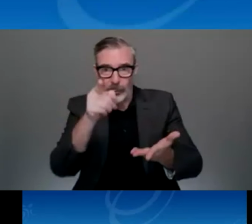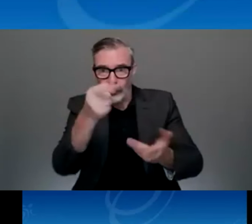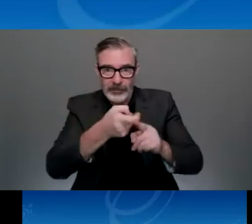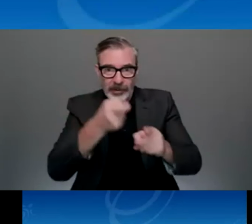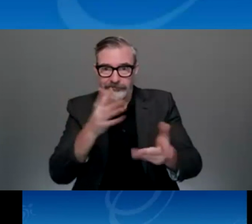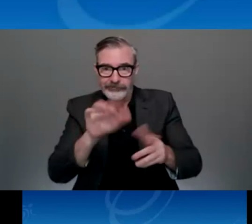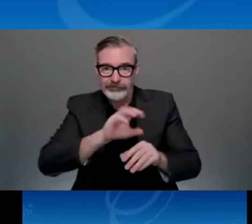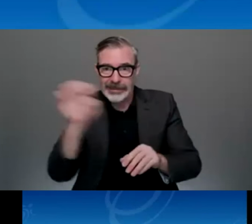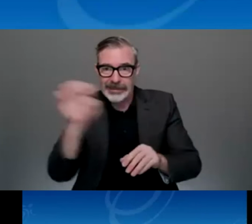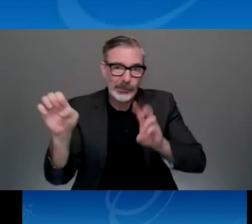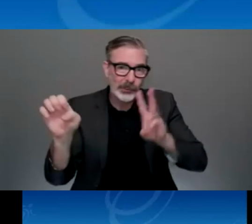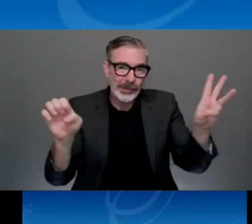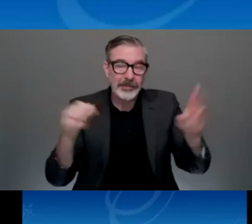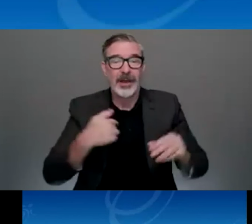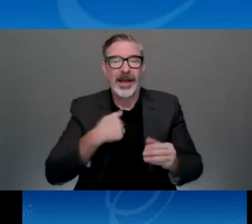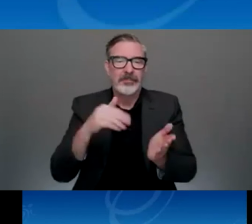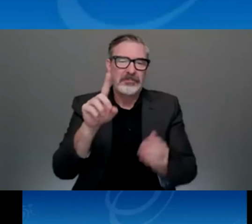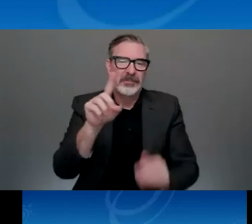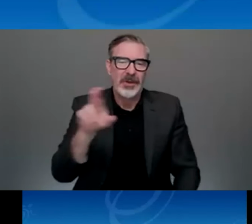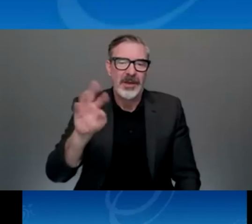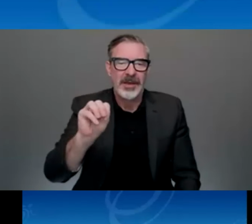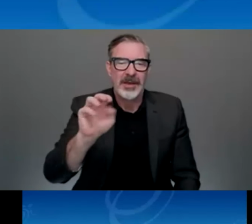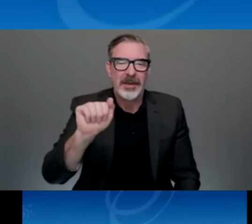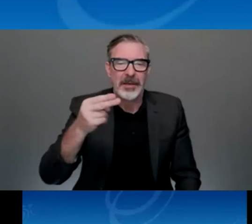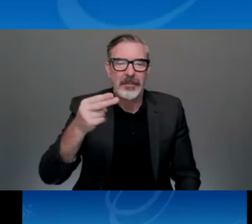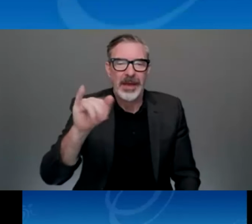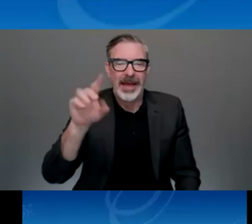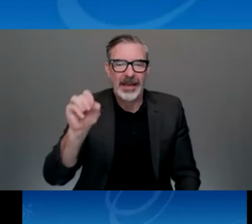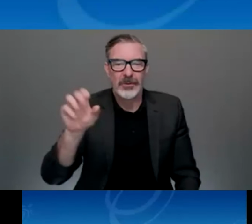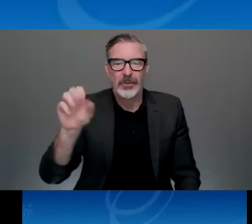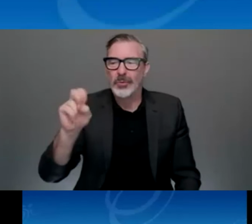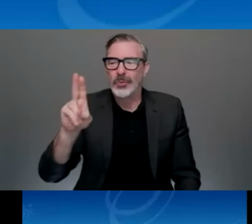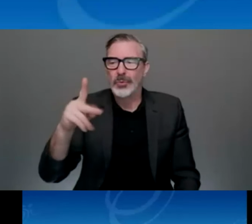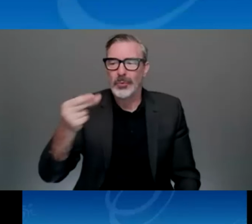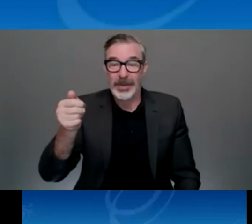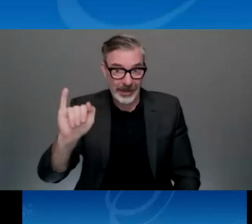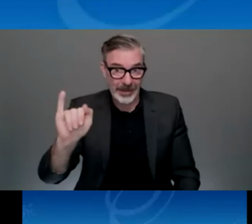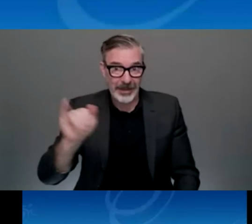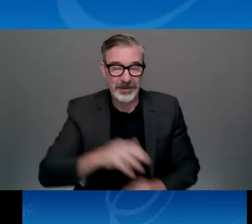My name is Doctor Mahadeo Sukhai I am a,